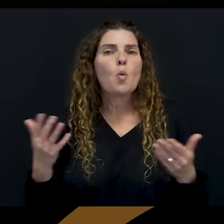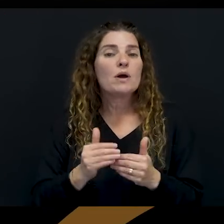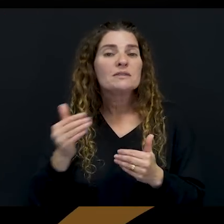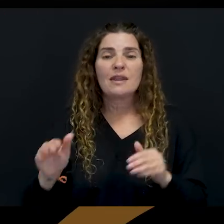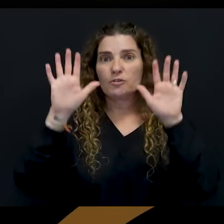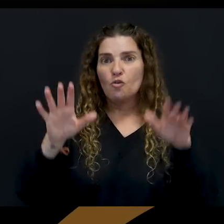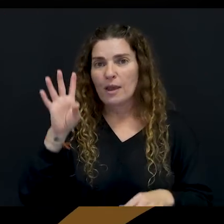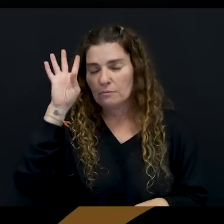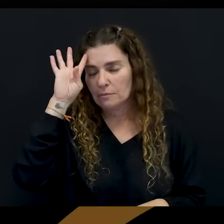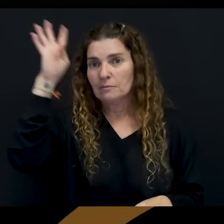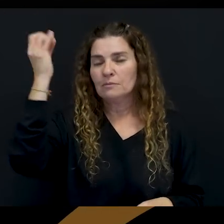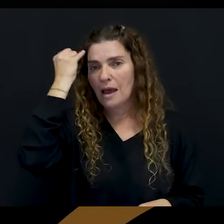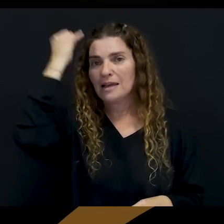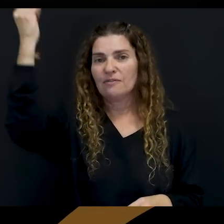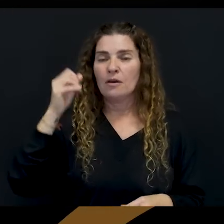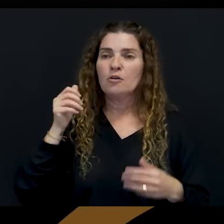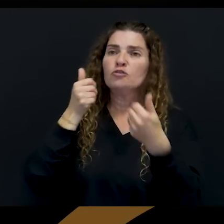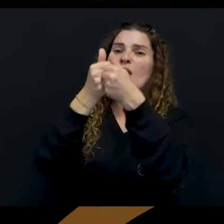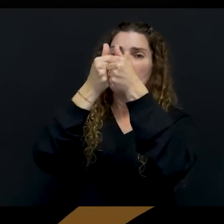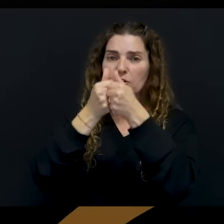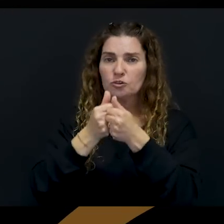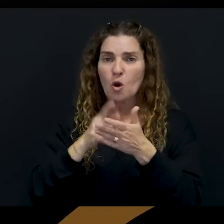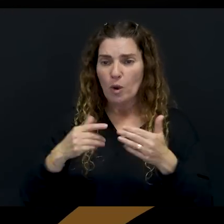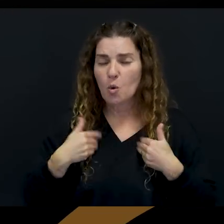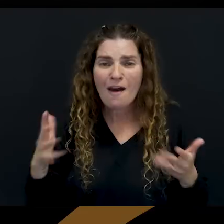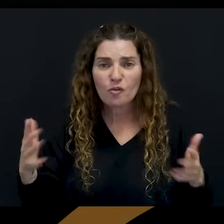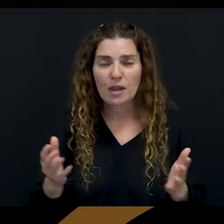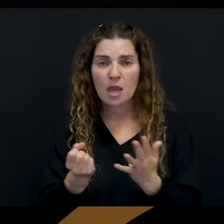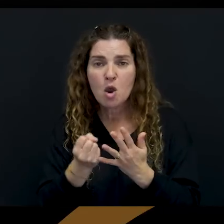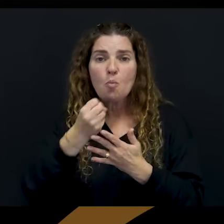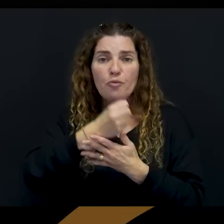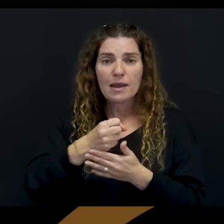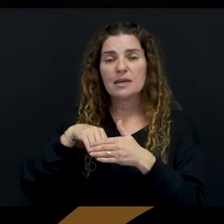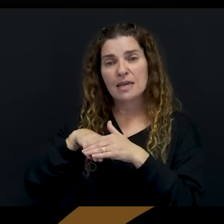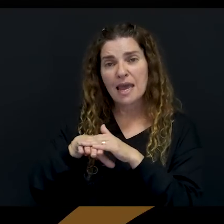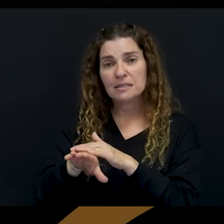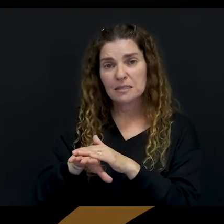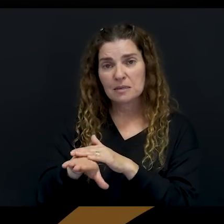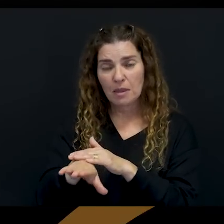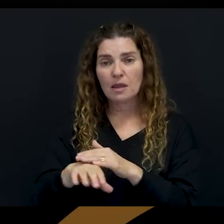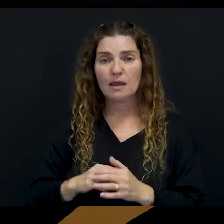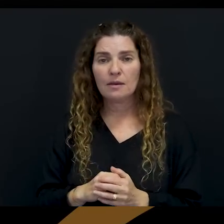Prioritizing accessibility drives innovation. It increases your market reach